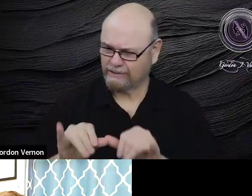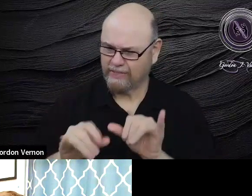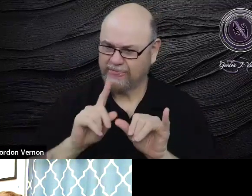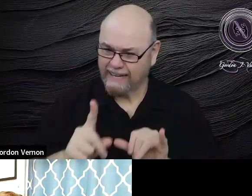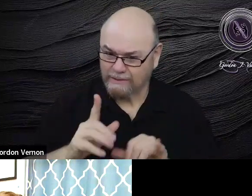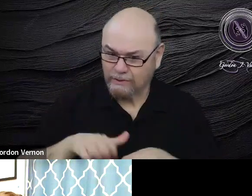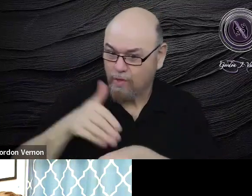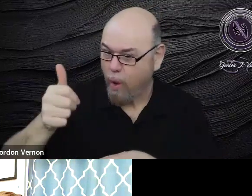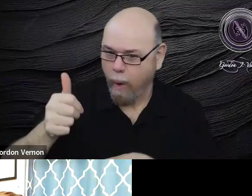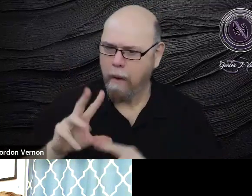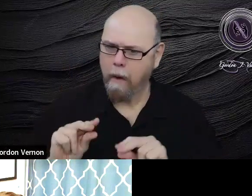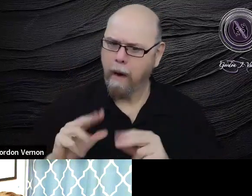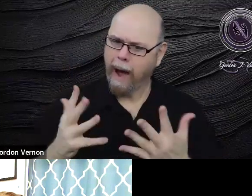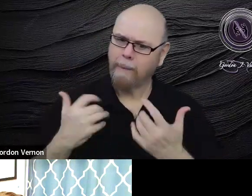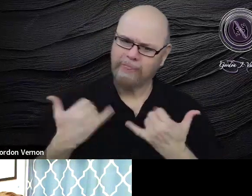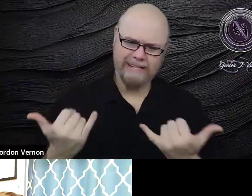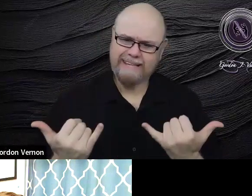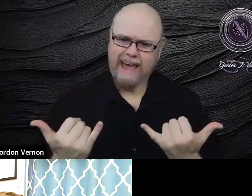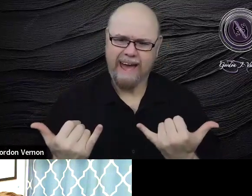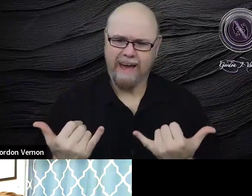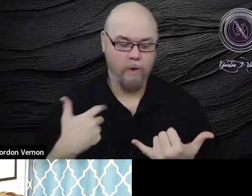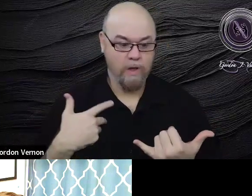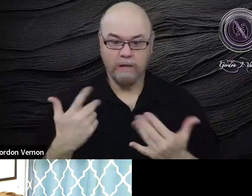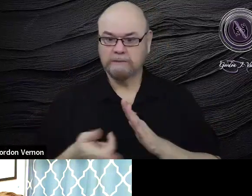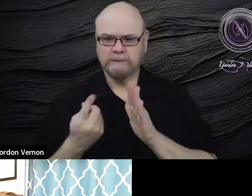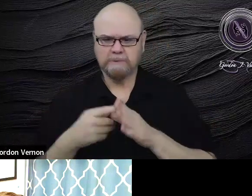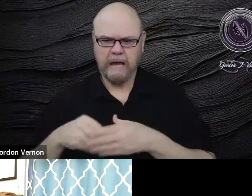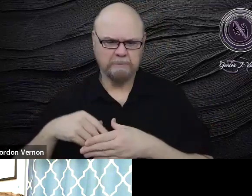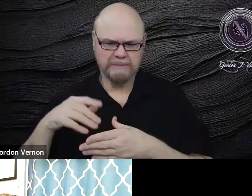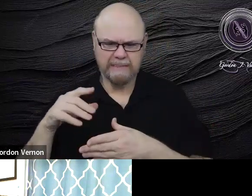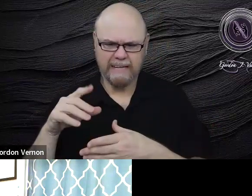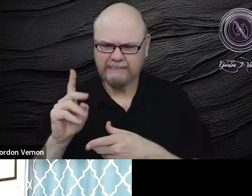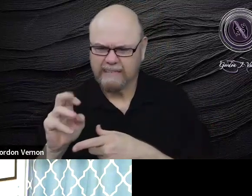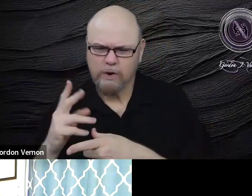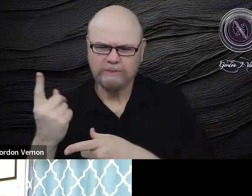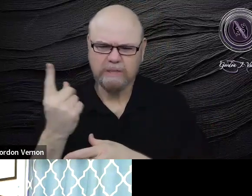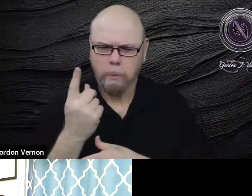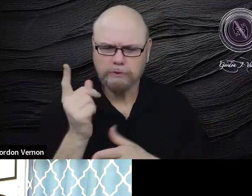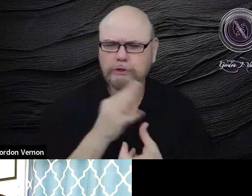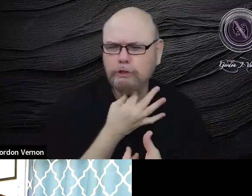that we use, they are very helpful to study distraction in the lab.